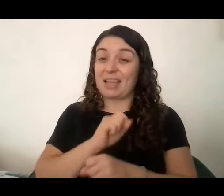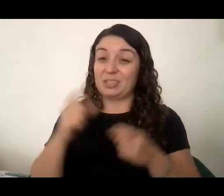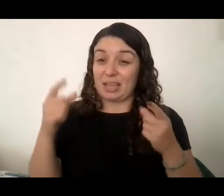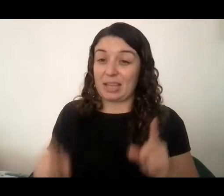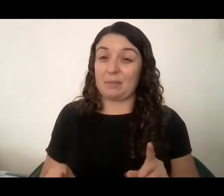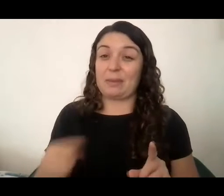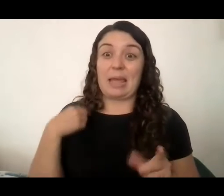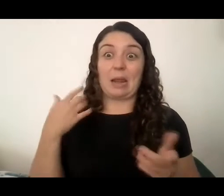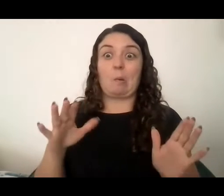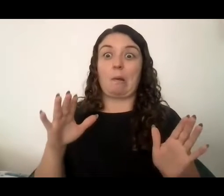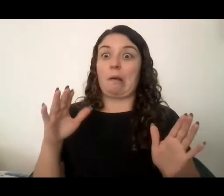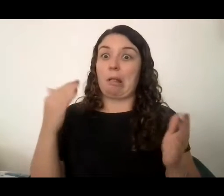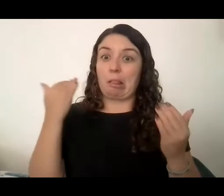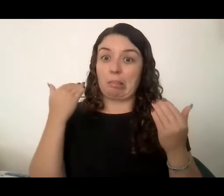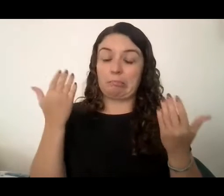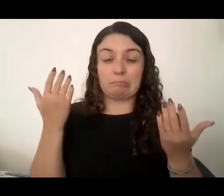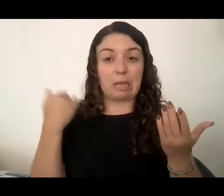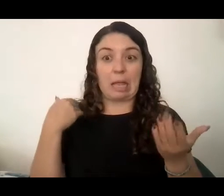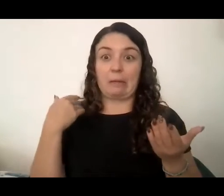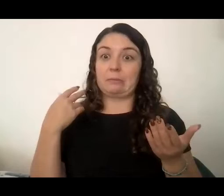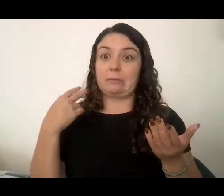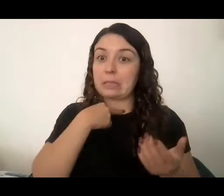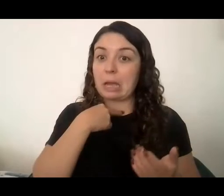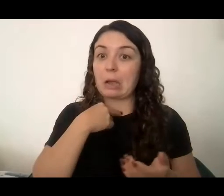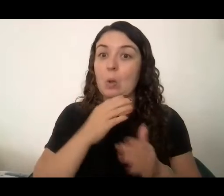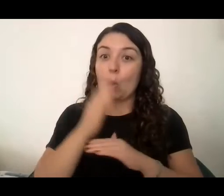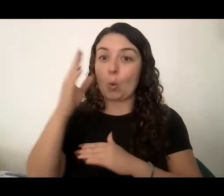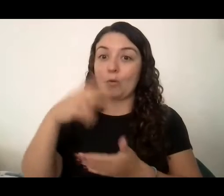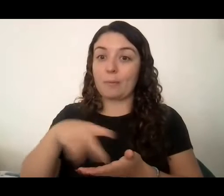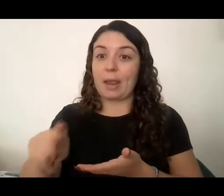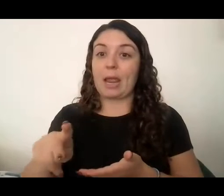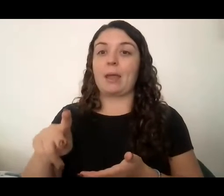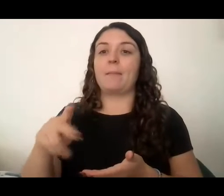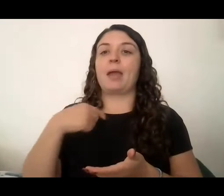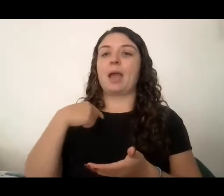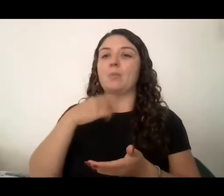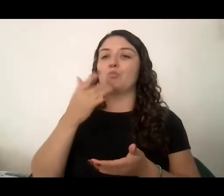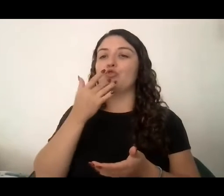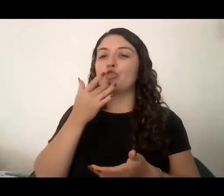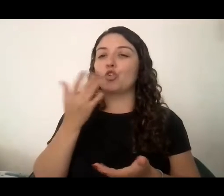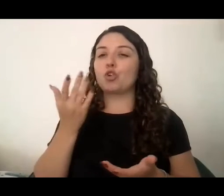want to end up with an overpayment. I would rather you voluntarily suspend my benefit. And that's